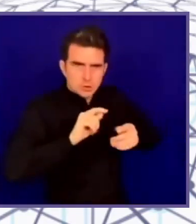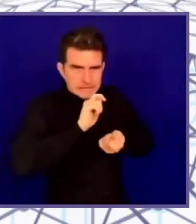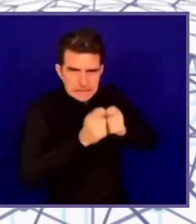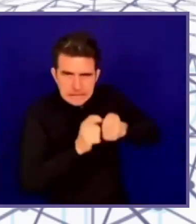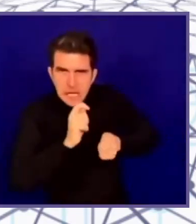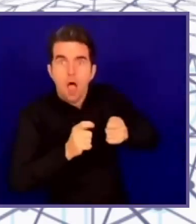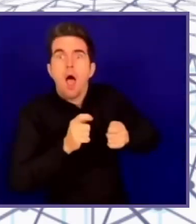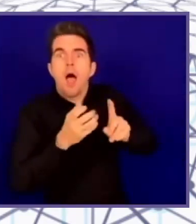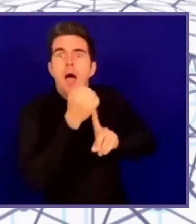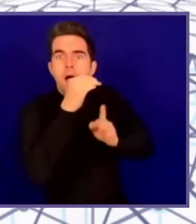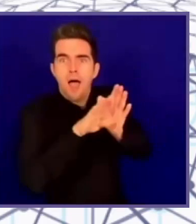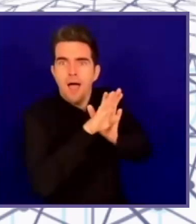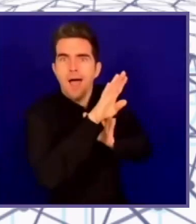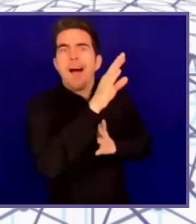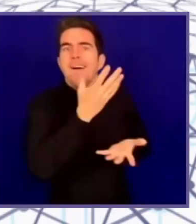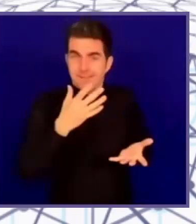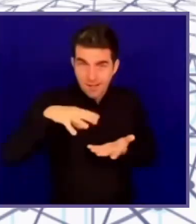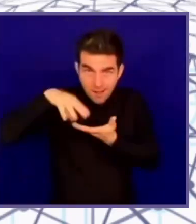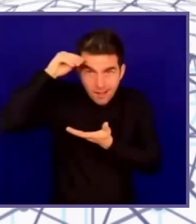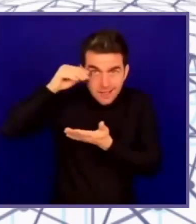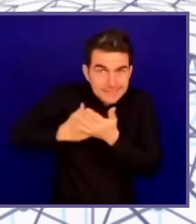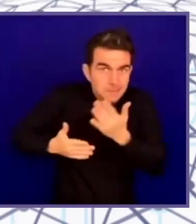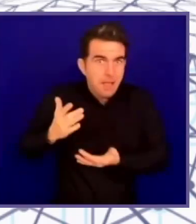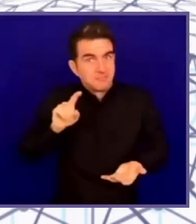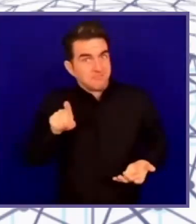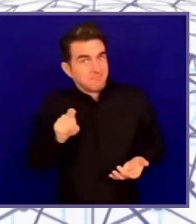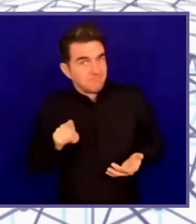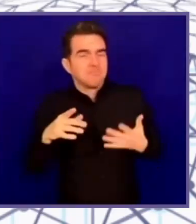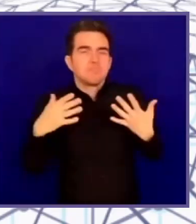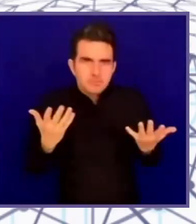moved intentionally with squeezing this muscle in my ear. And I thought, well, there it is,